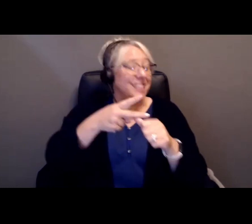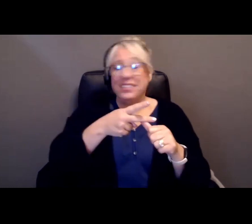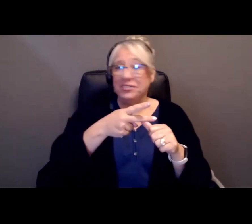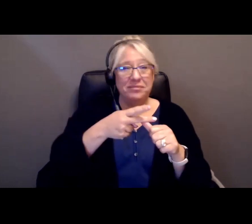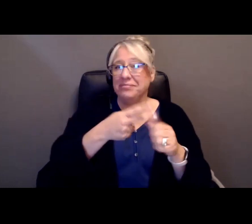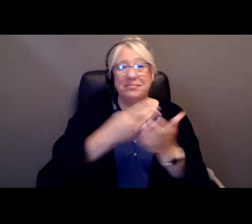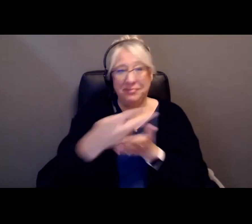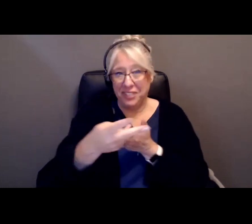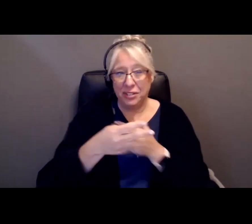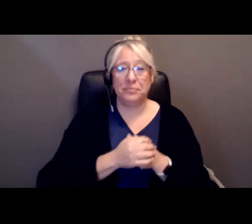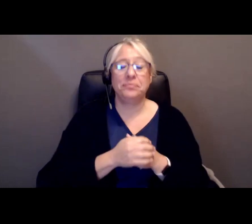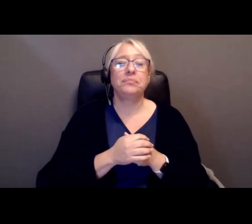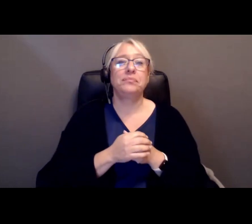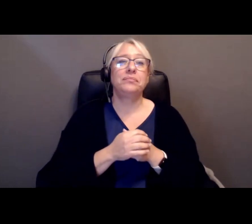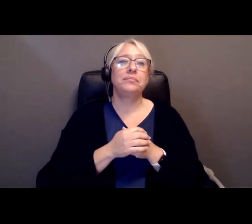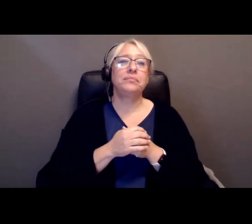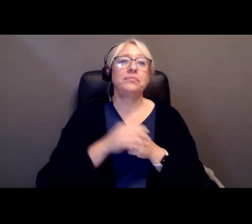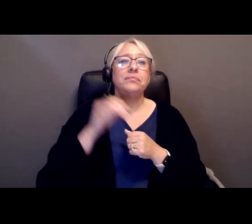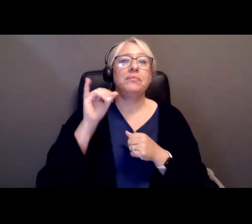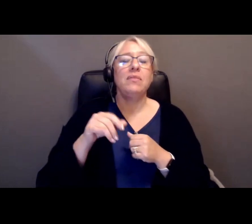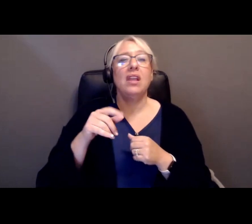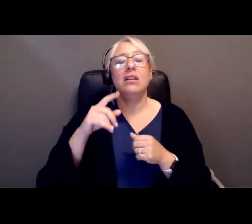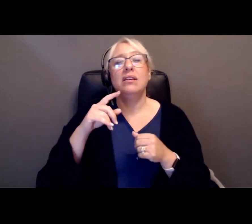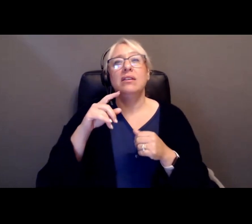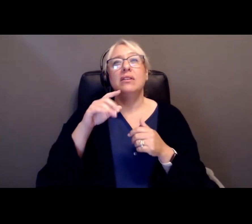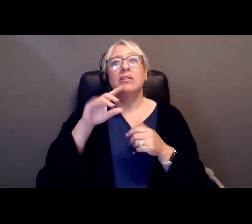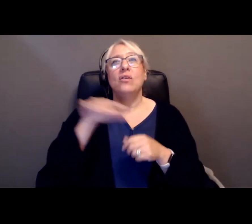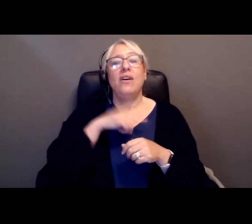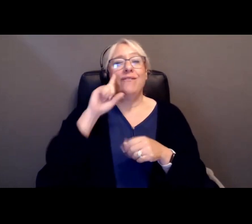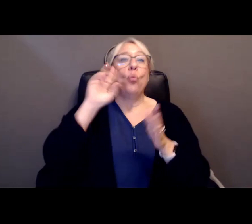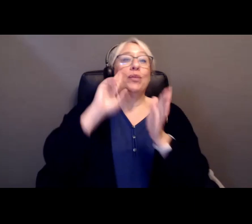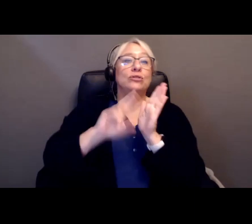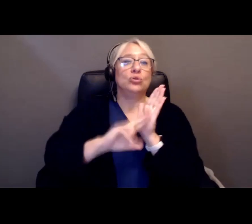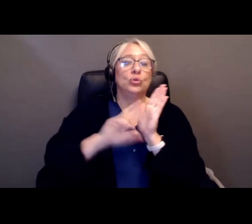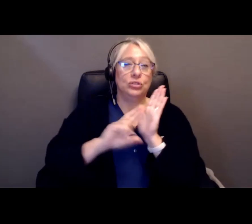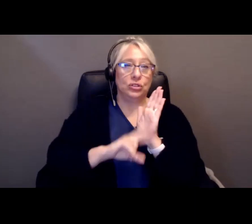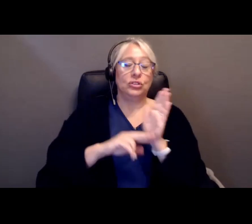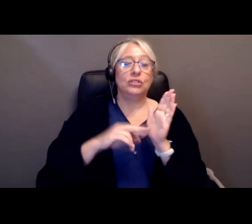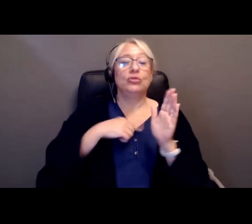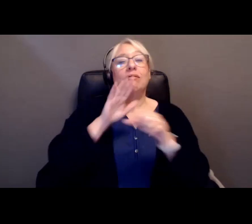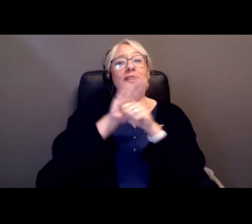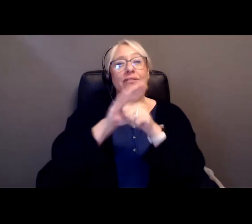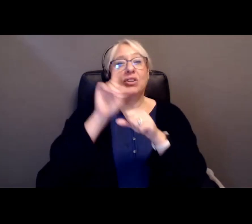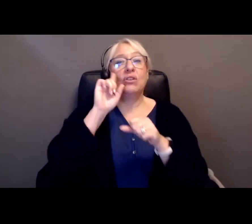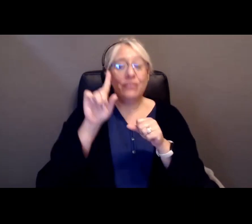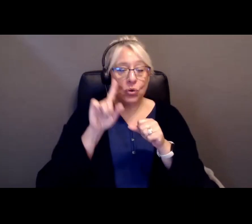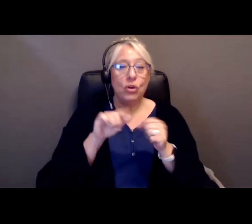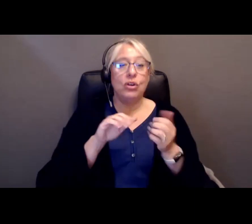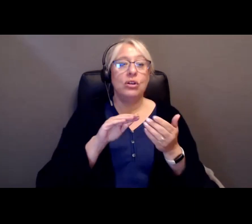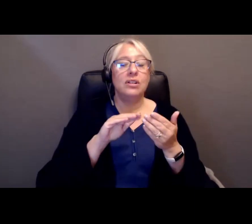as partners qualitative research primarily. So, I advocated for a community-based research Advisory